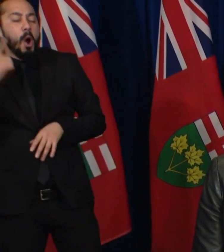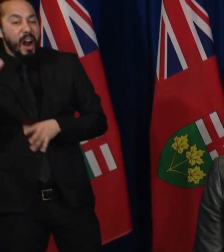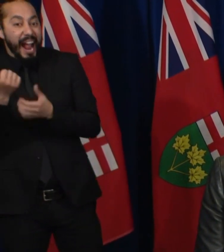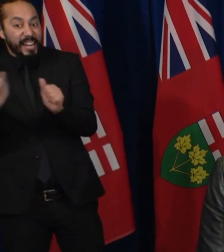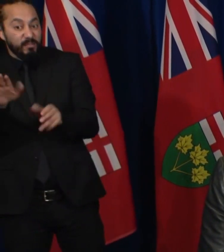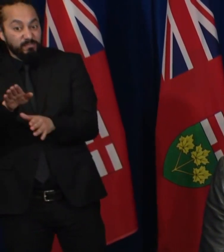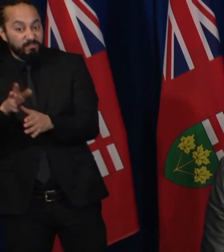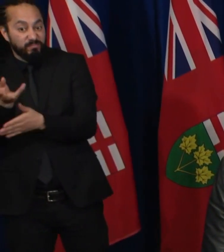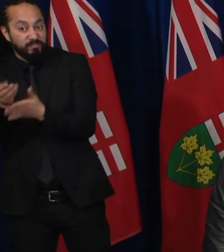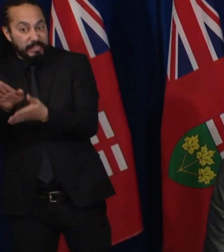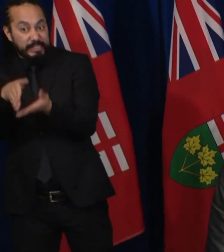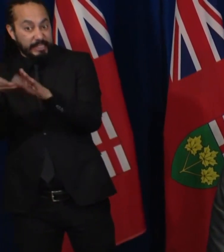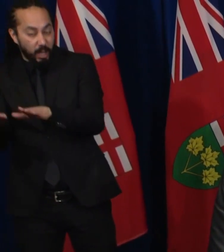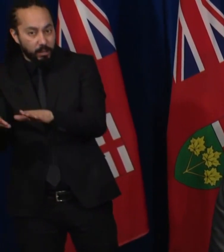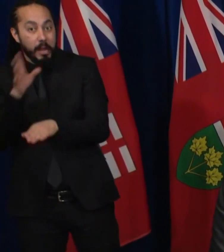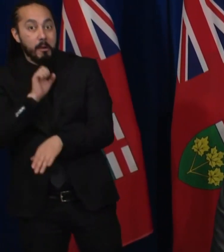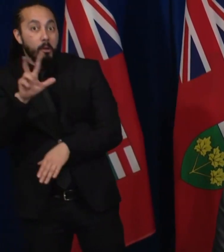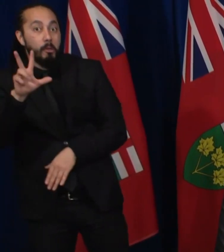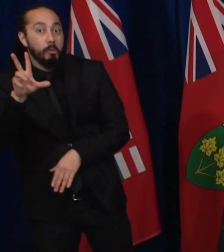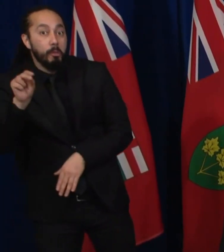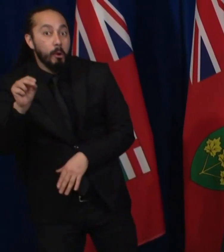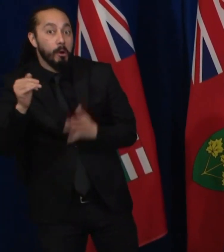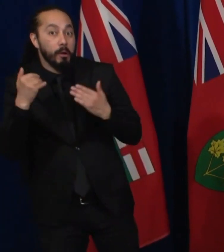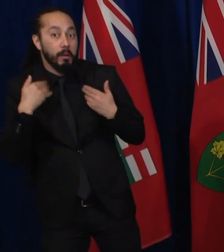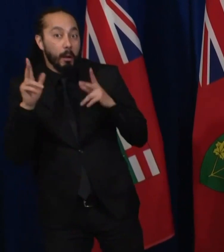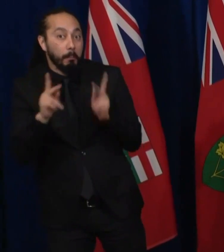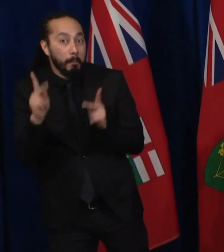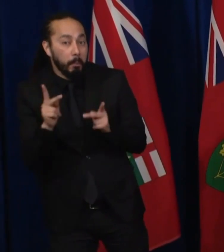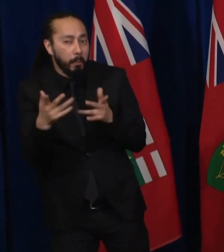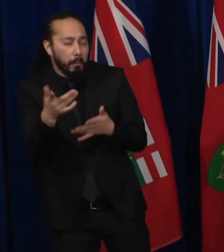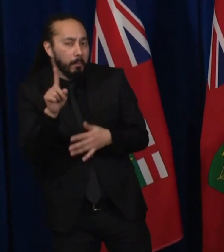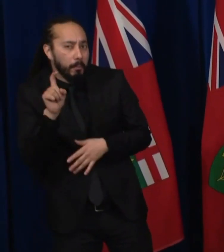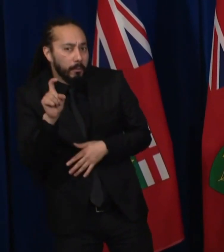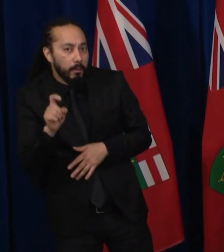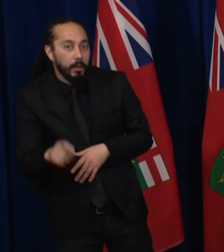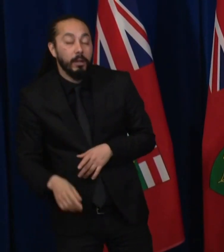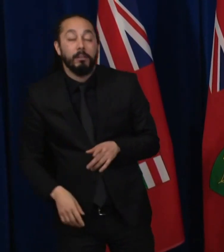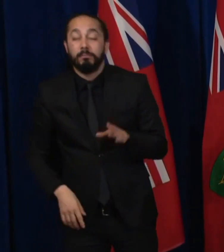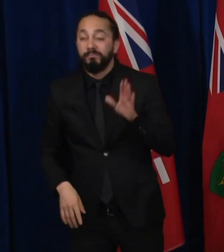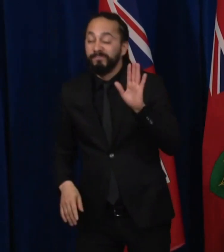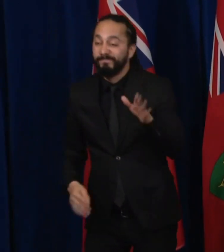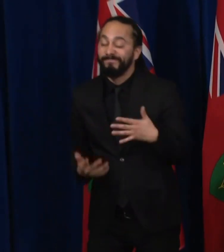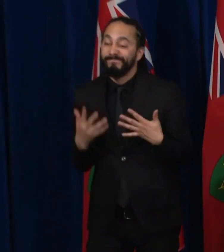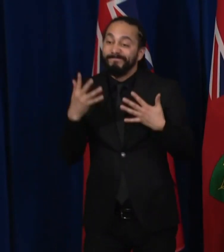starting to see anything like that? Unfortunately, most of the deaths that we've seen so